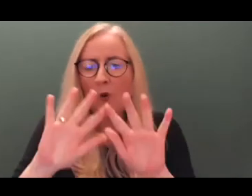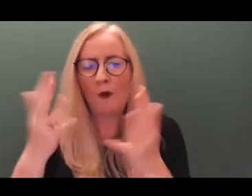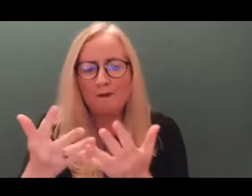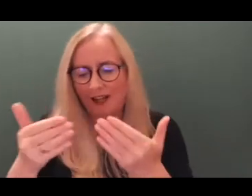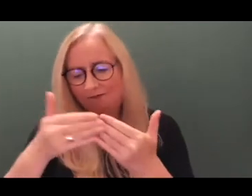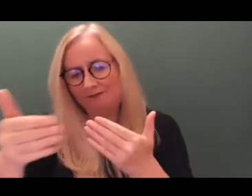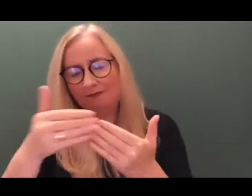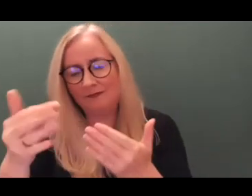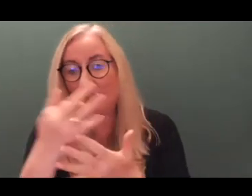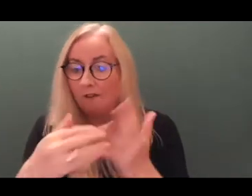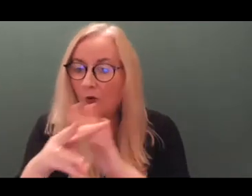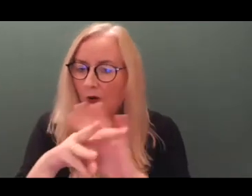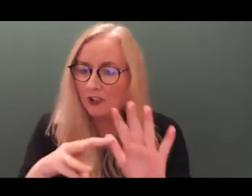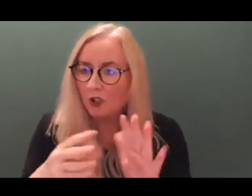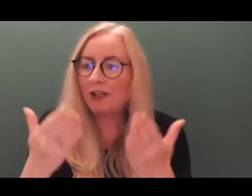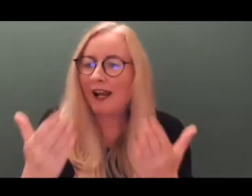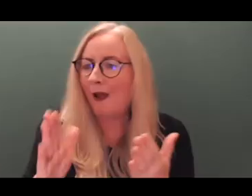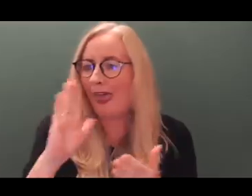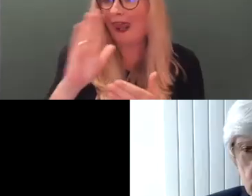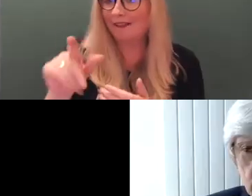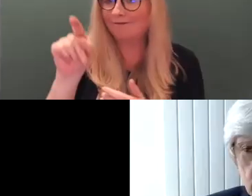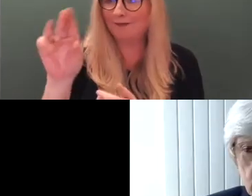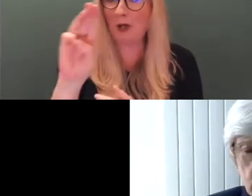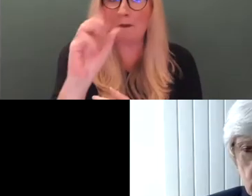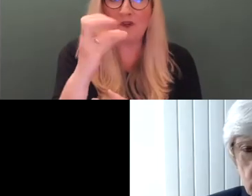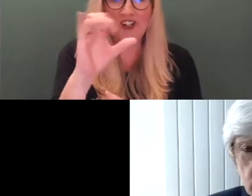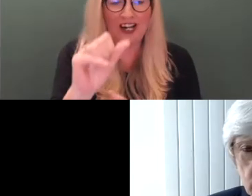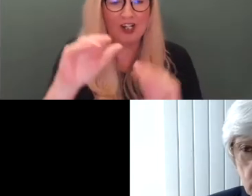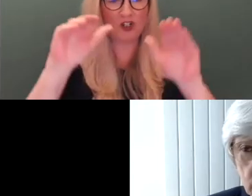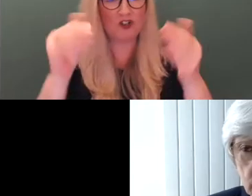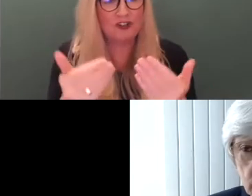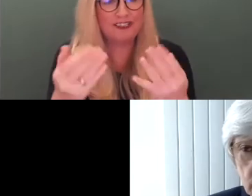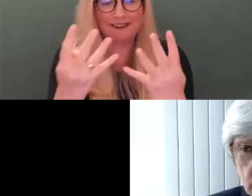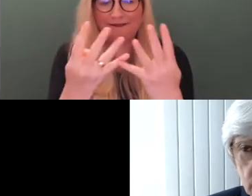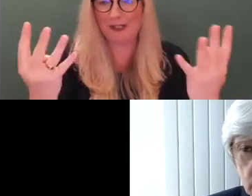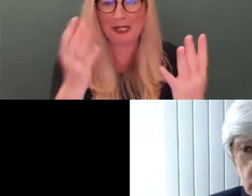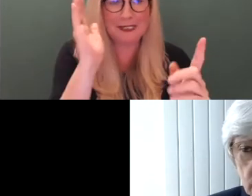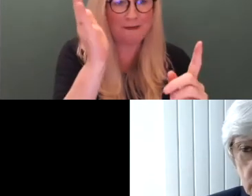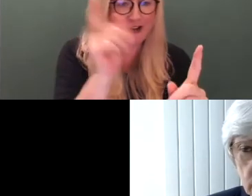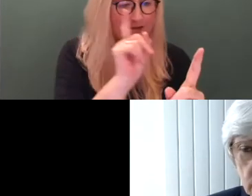So I will let Patricia introduce the speakers on her panel but I would like to thank Alice,